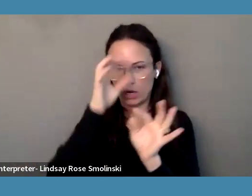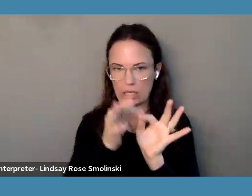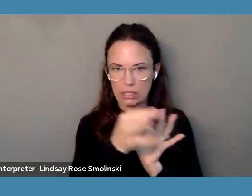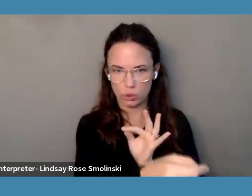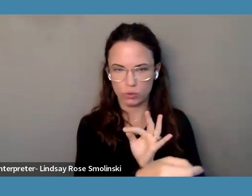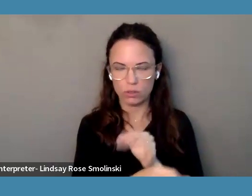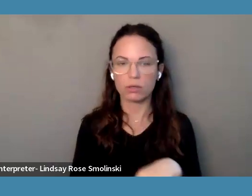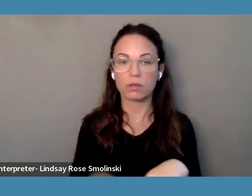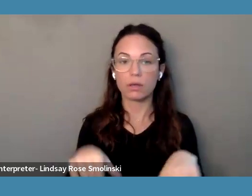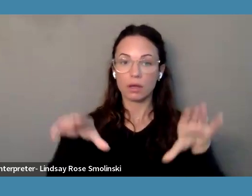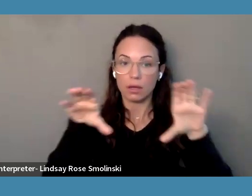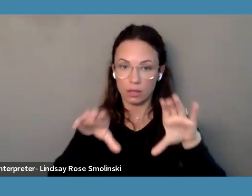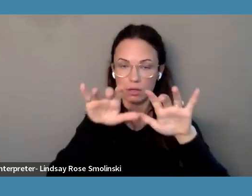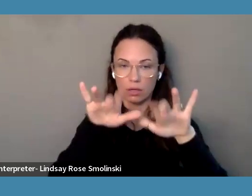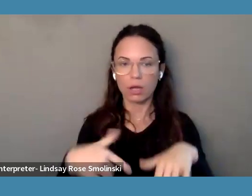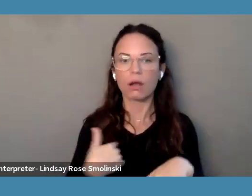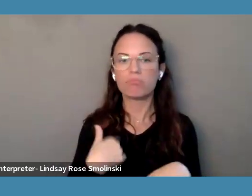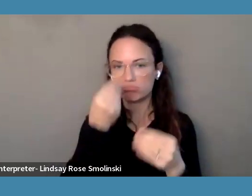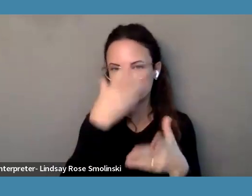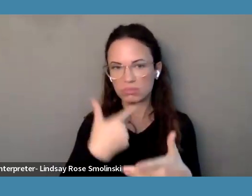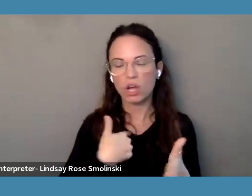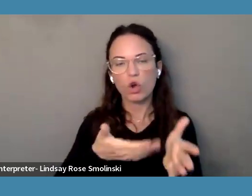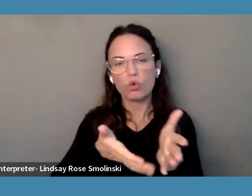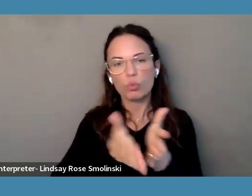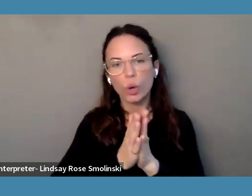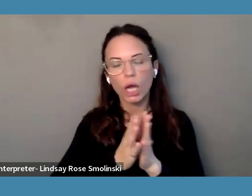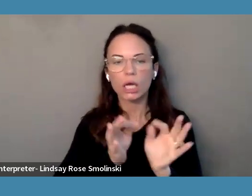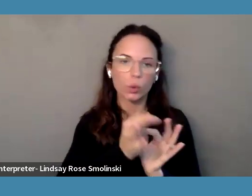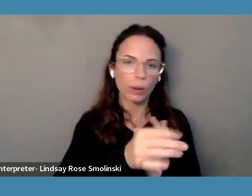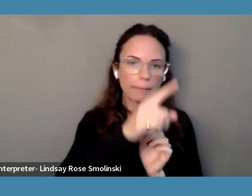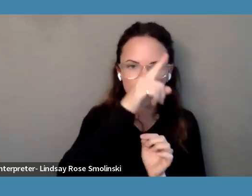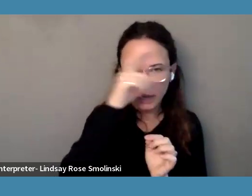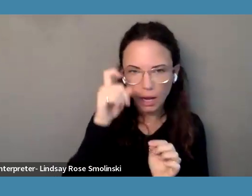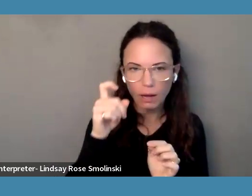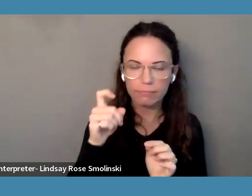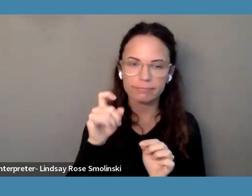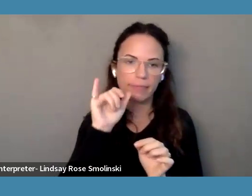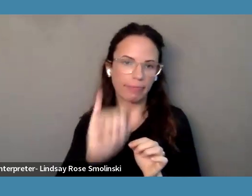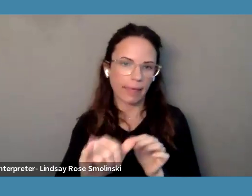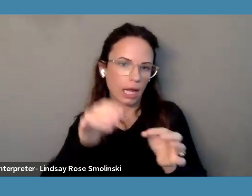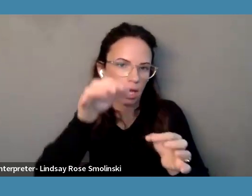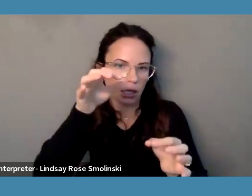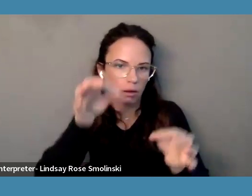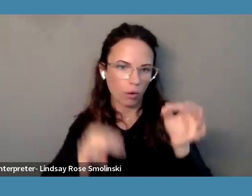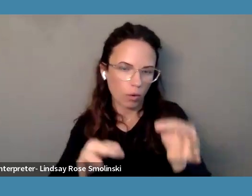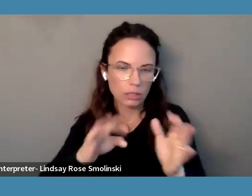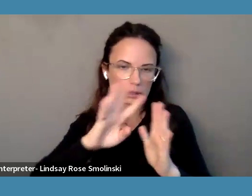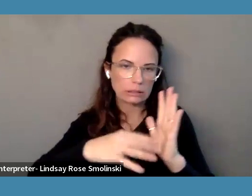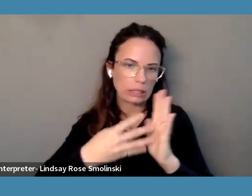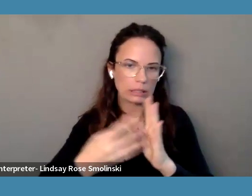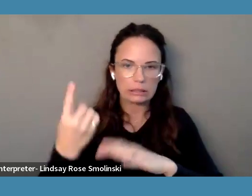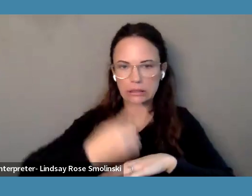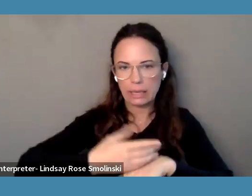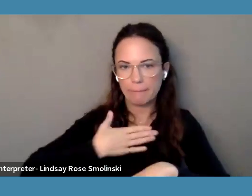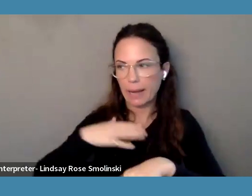I need to request a continuance because this hearing is scheduled on a date that my doctor is not available to testify.